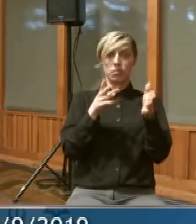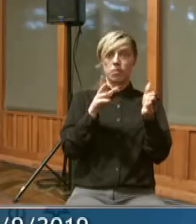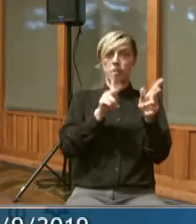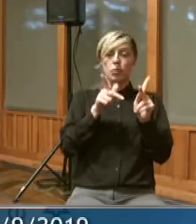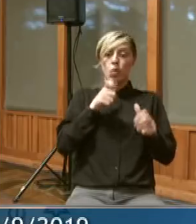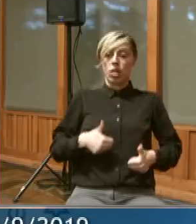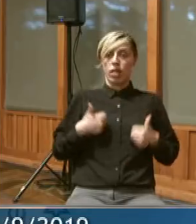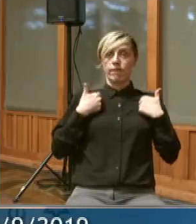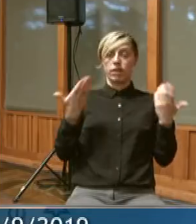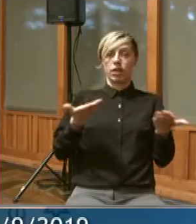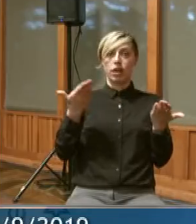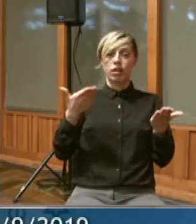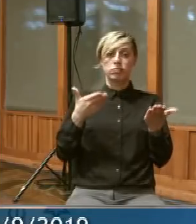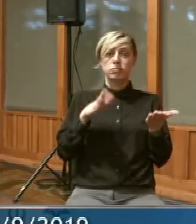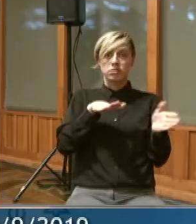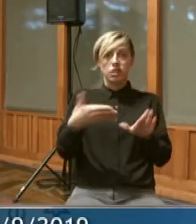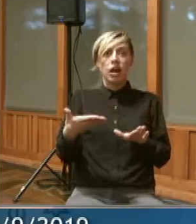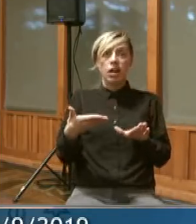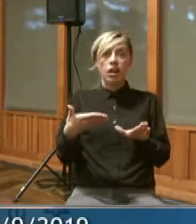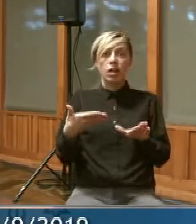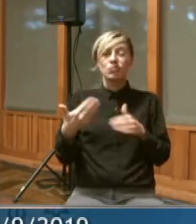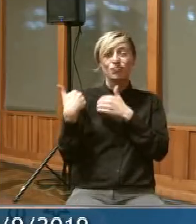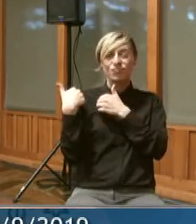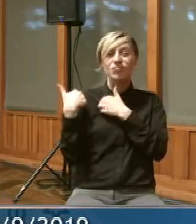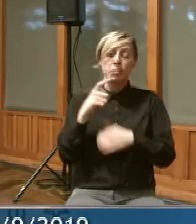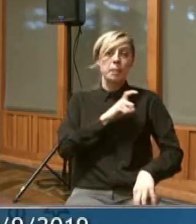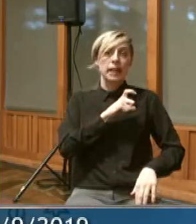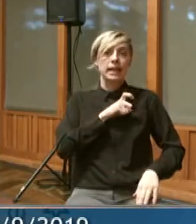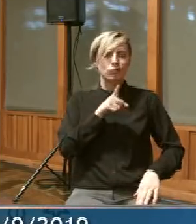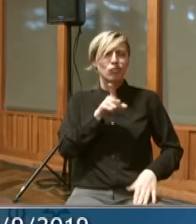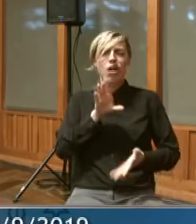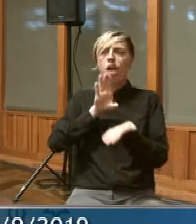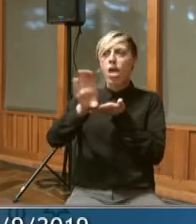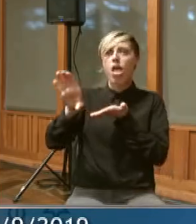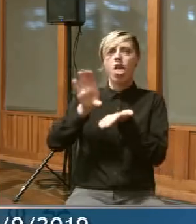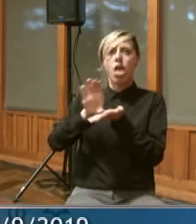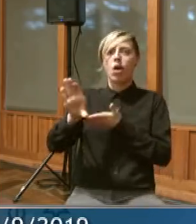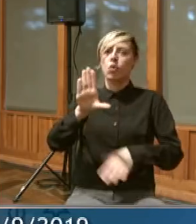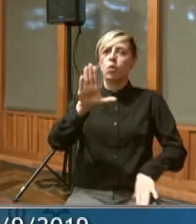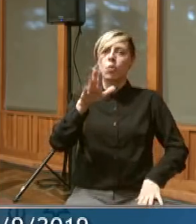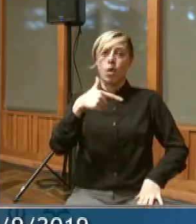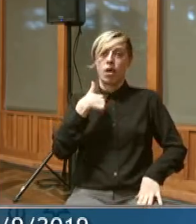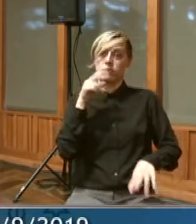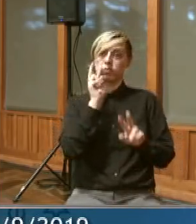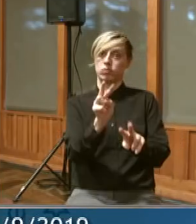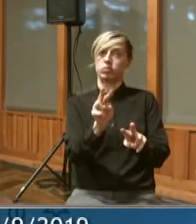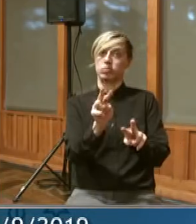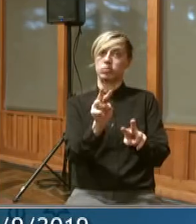SURVIVING THAT COULD DIE ANY DAY. SOME PORTLANDERS DIE AT THE HANDS OF THE POLICE.